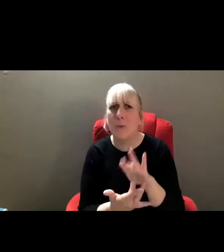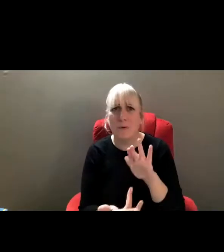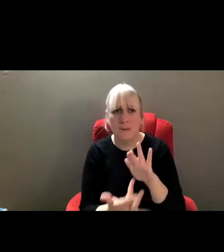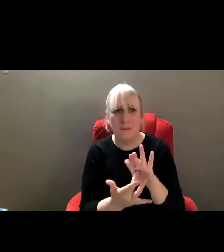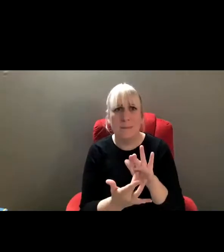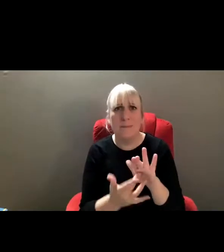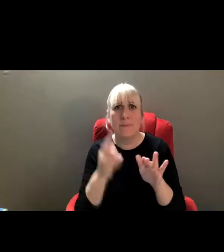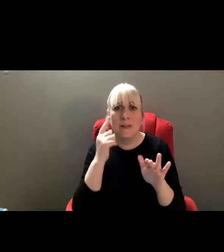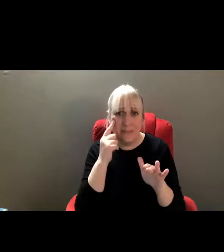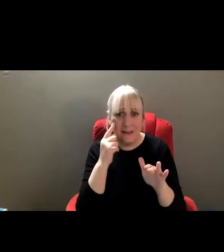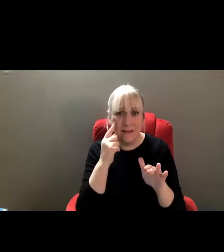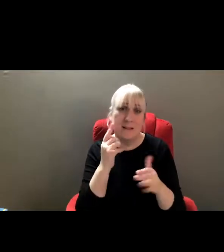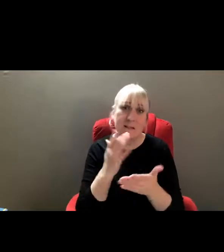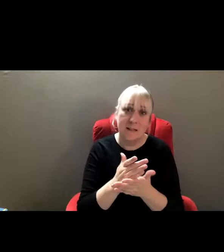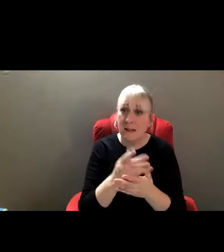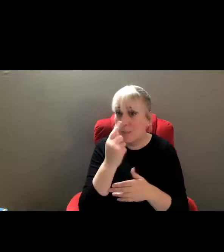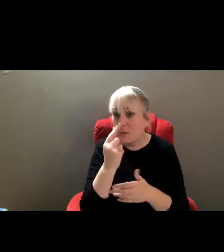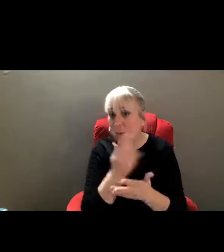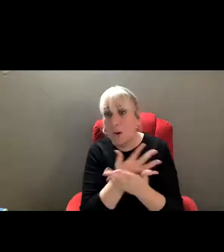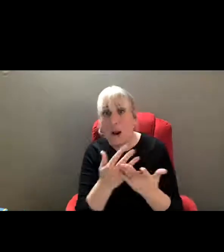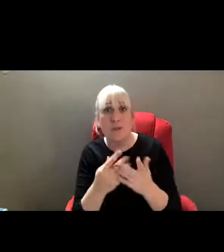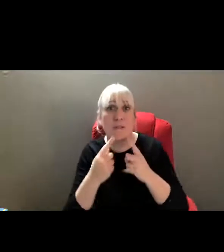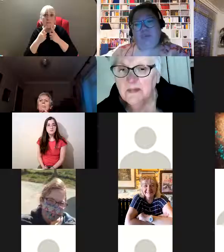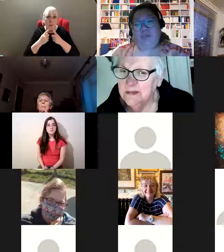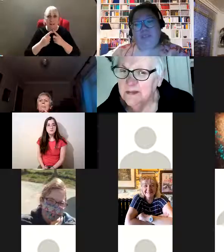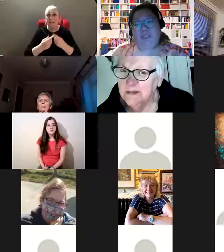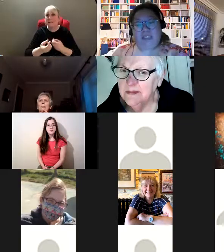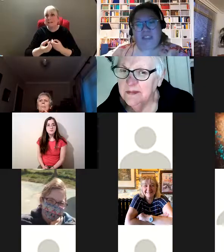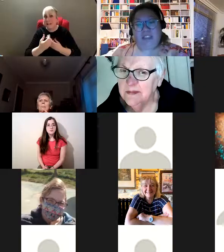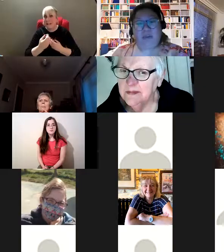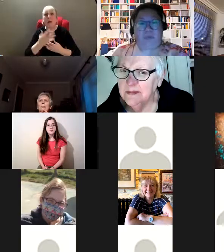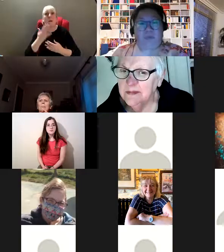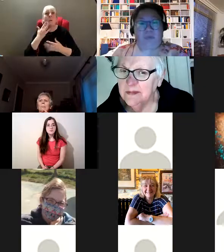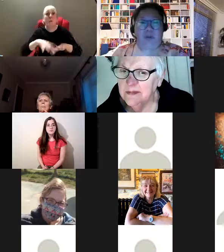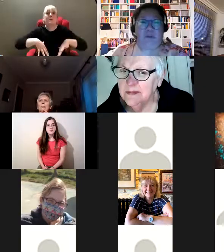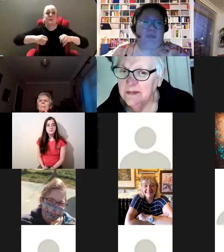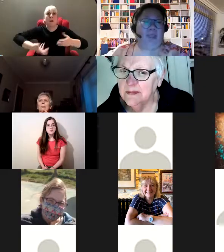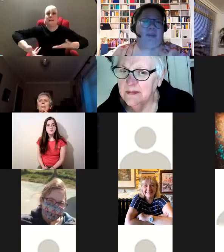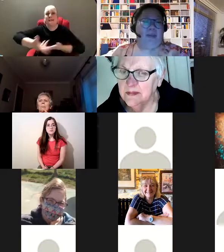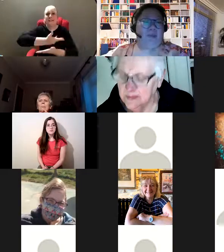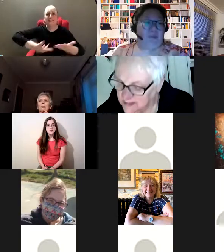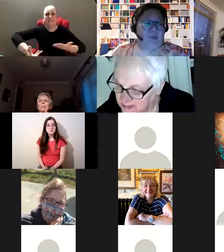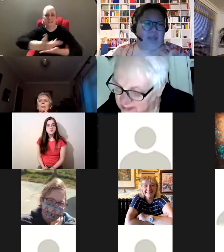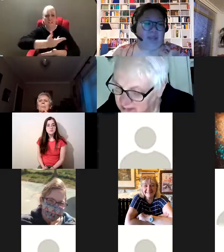feedback or comments will be coming in when we have the discussion open floor but before that